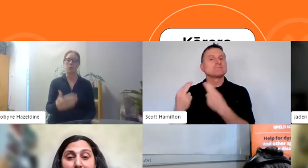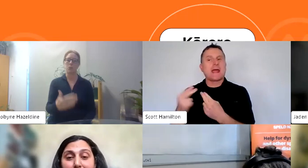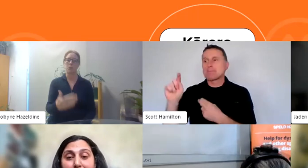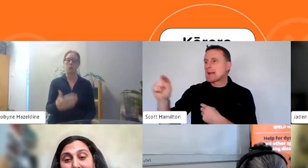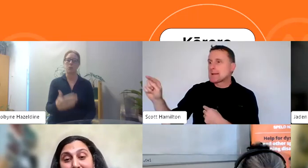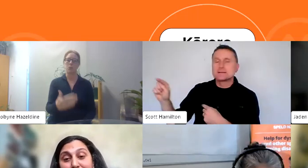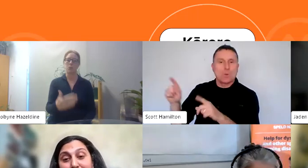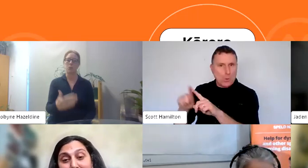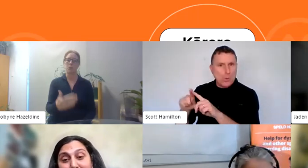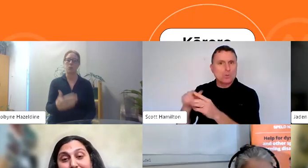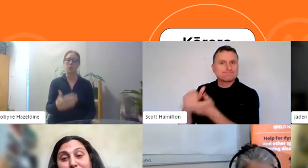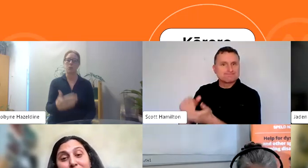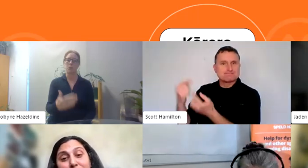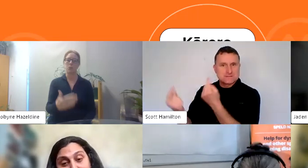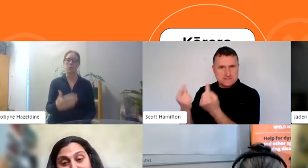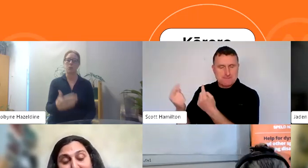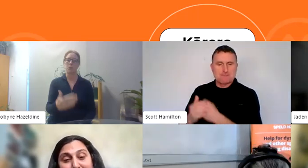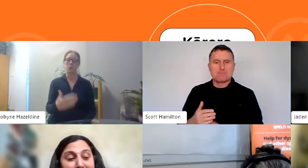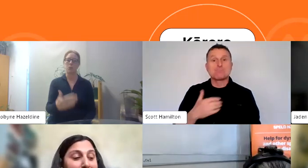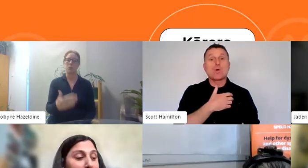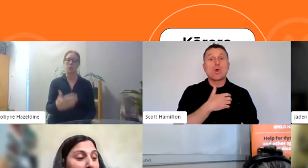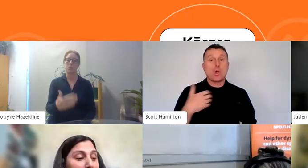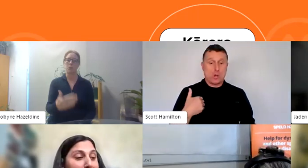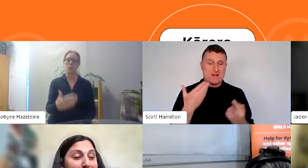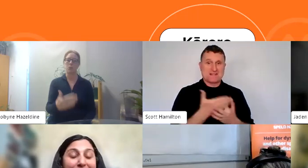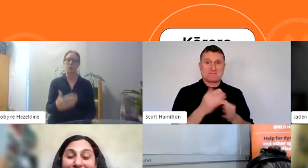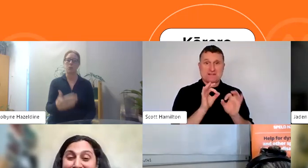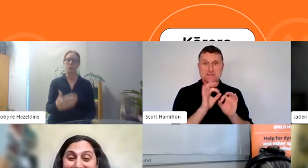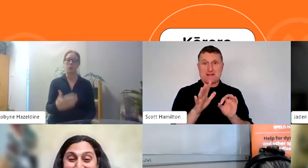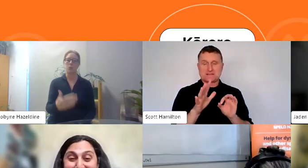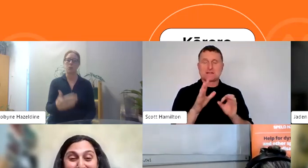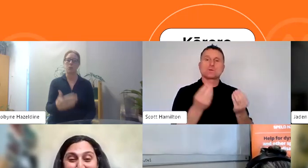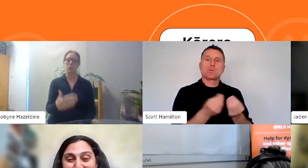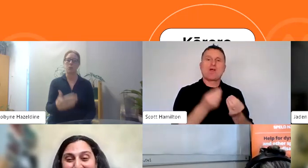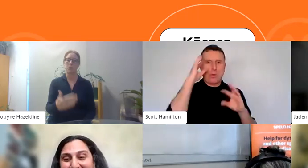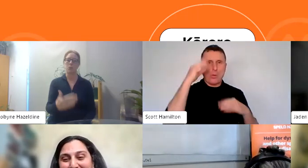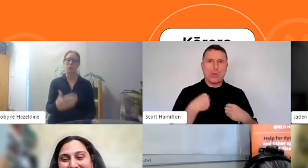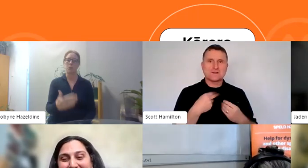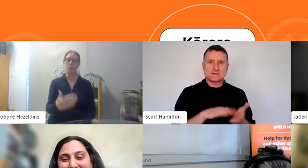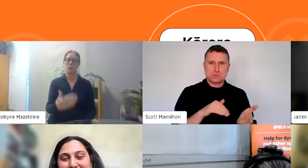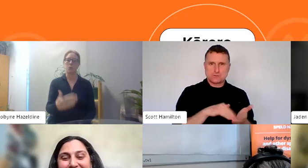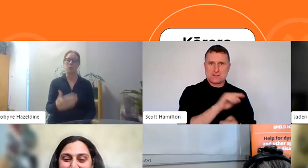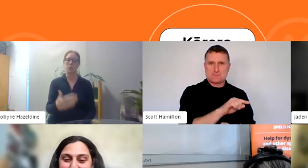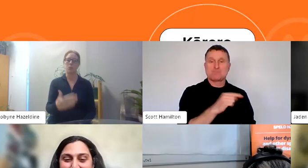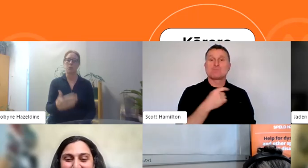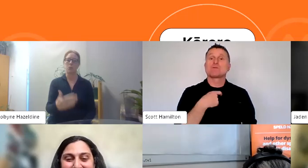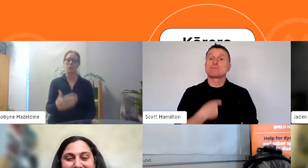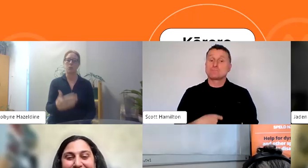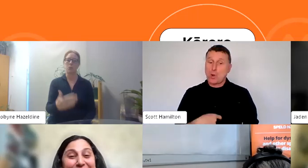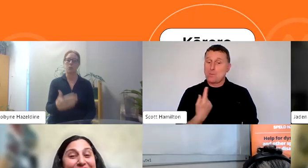an early intervention specialist with Autism New Zealand. Again, it's a role I've taken on because I used to be an EC teacher and